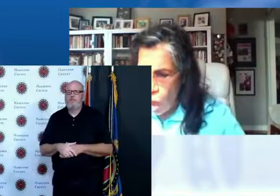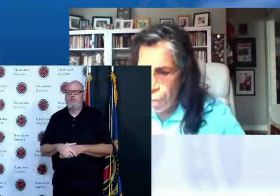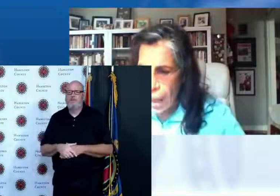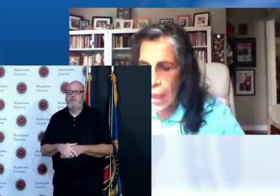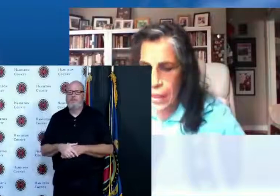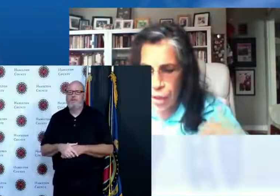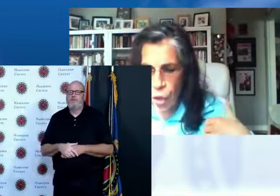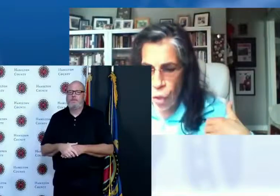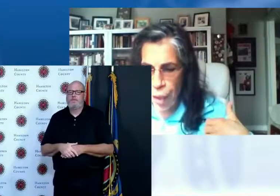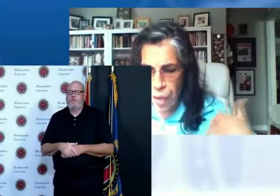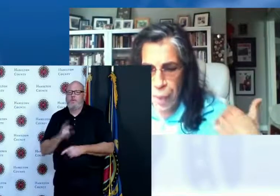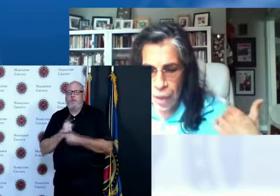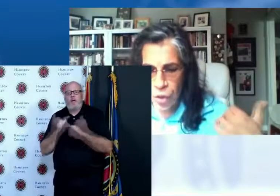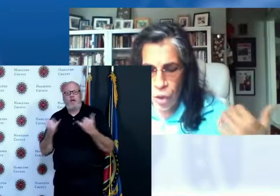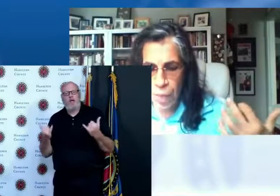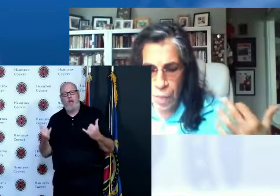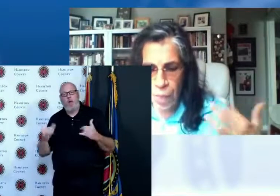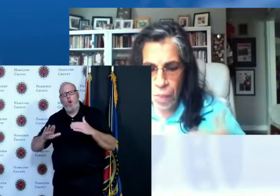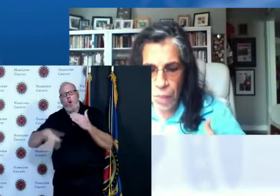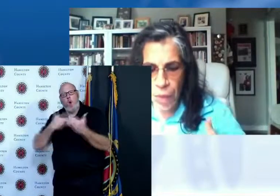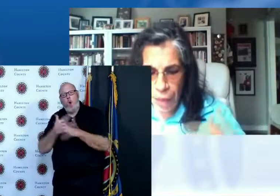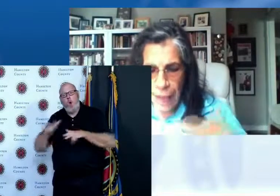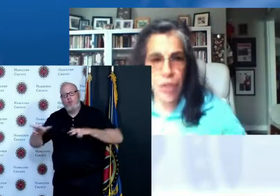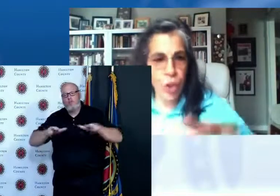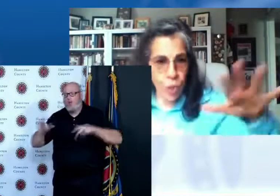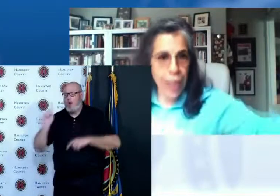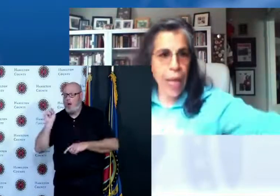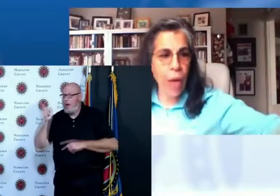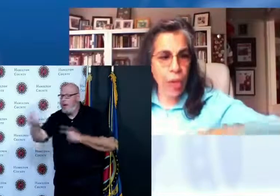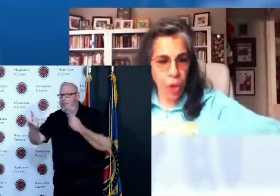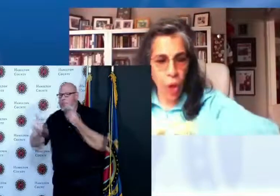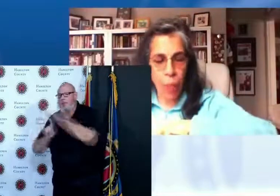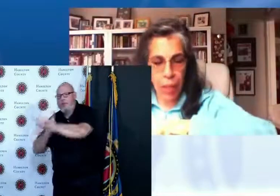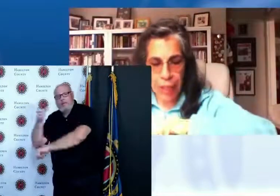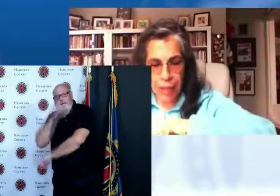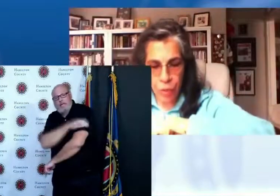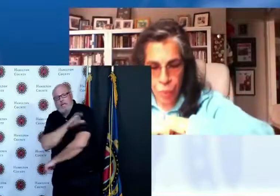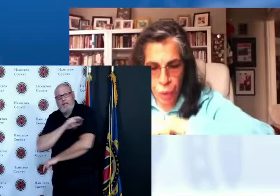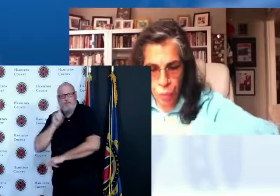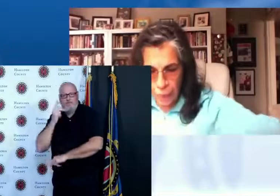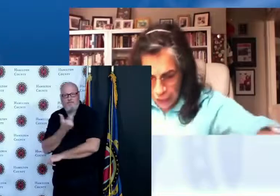walk-up clinics do you expect there's gonna be that's the trend now is to open is to push